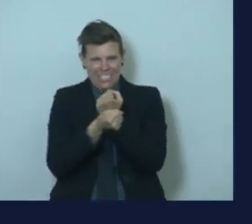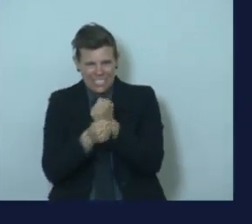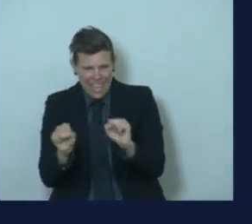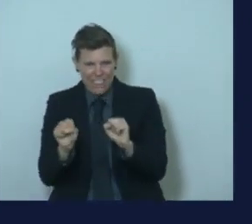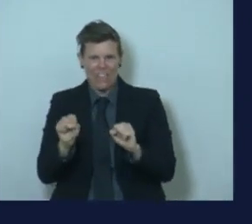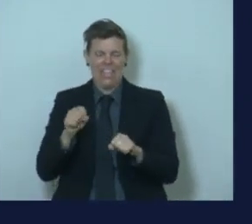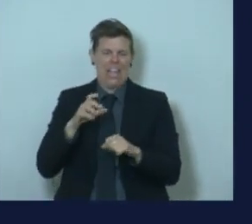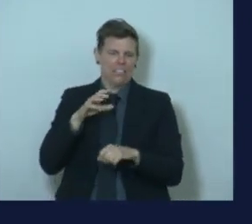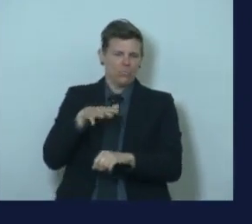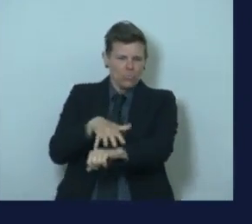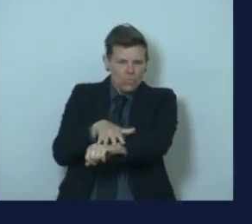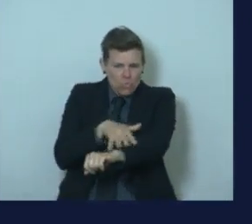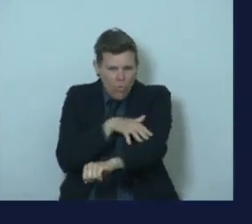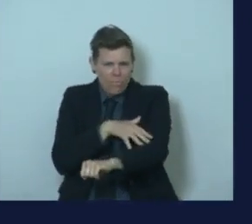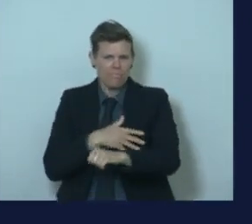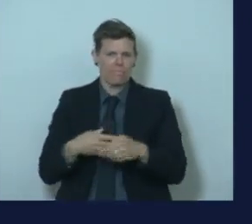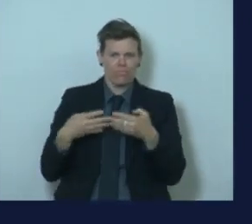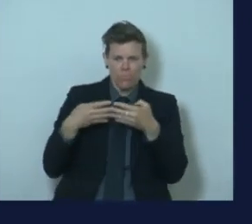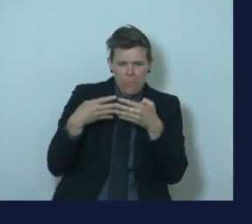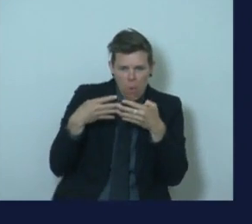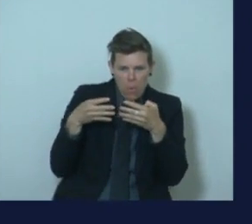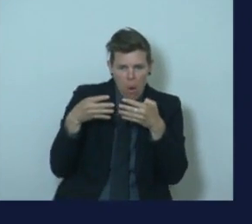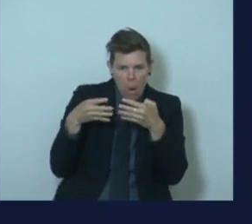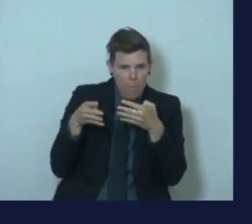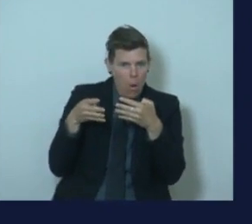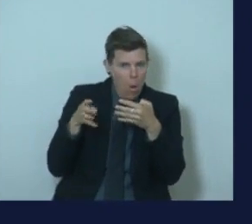IS ANXIOUS FOR A SAFE, VIABLE, GRADUAL REOPENING.